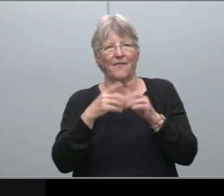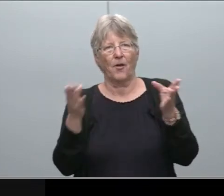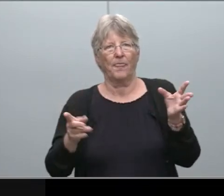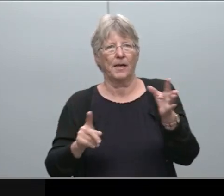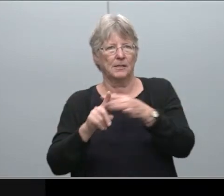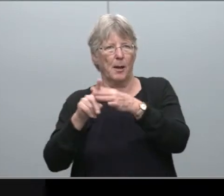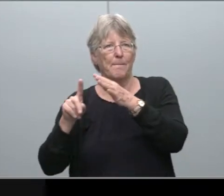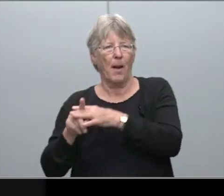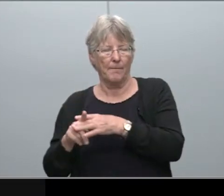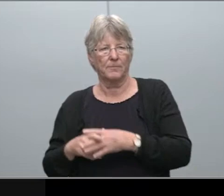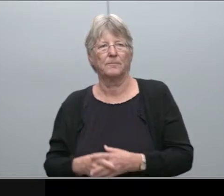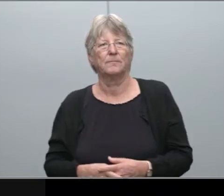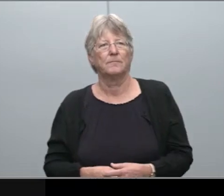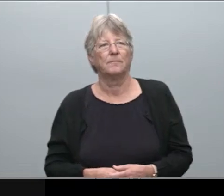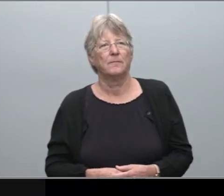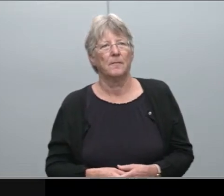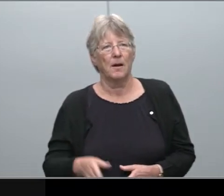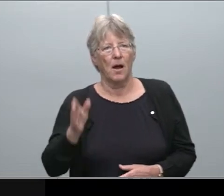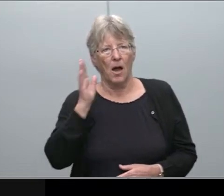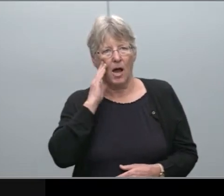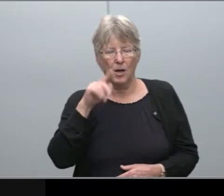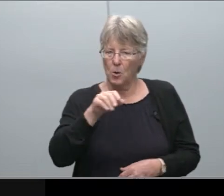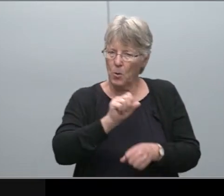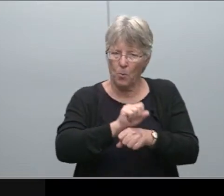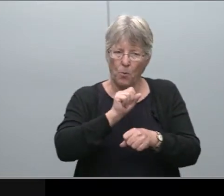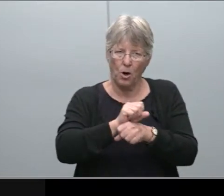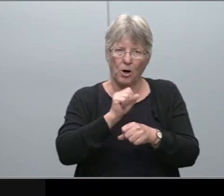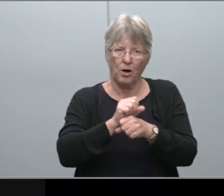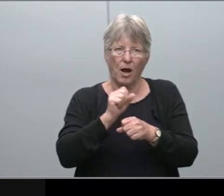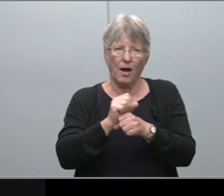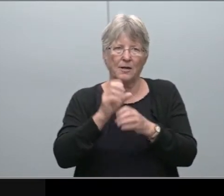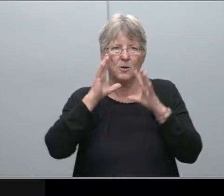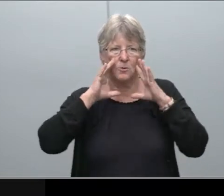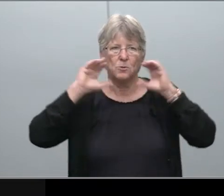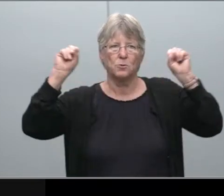And I wanted to acknowledge the feedback from people.